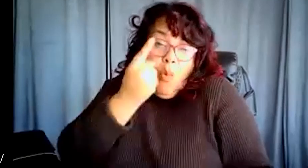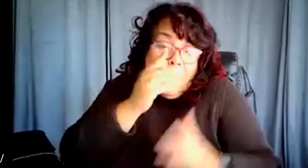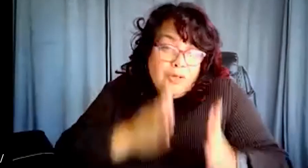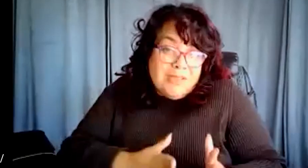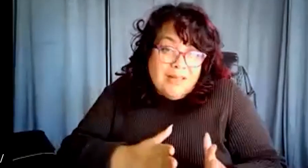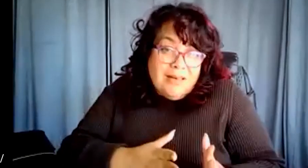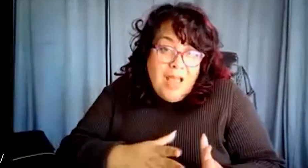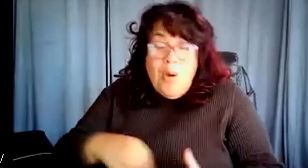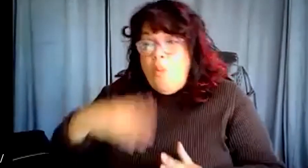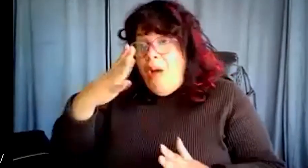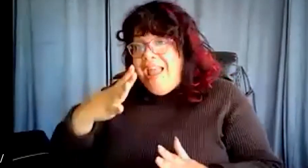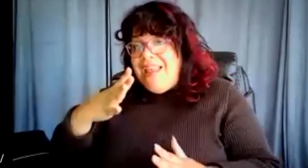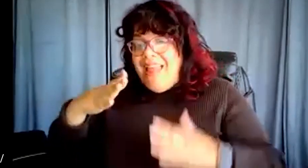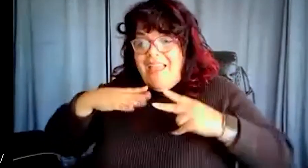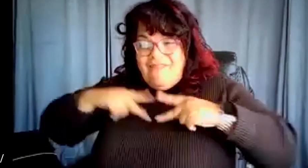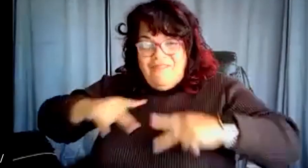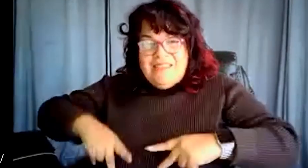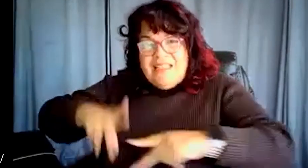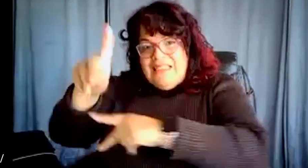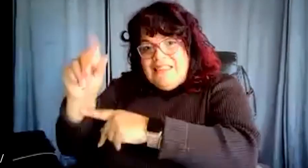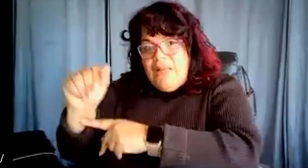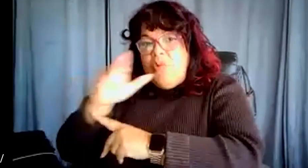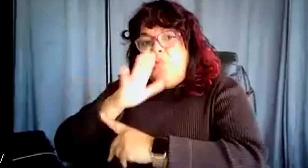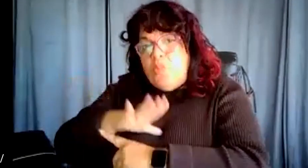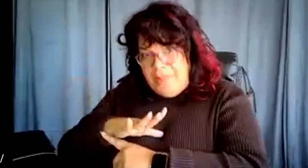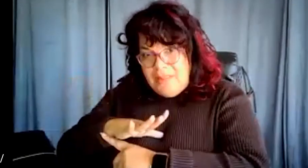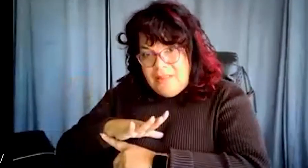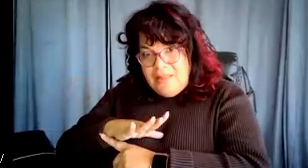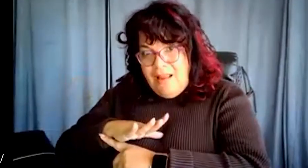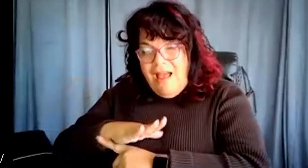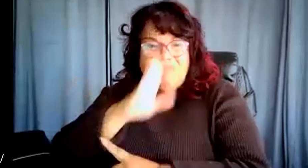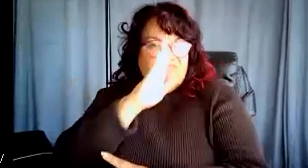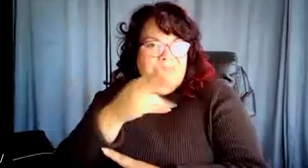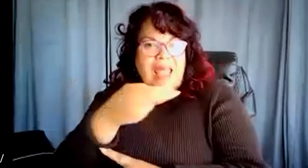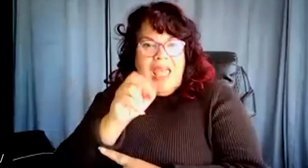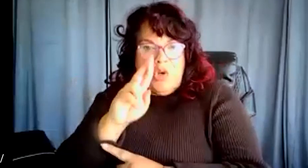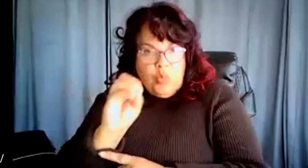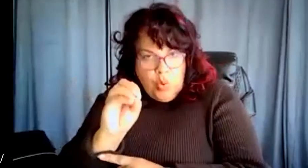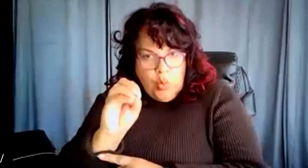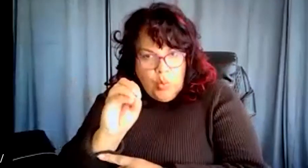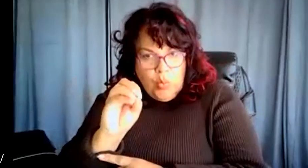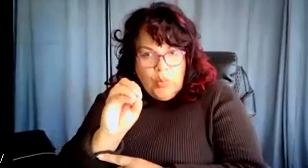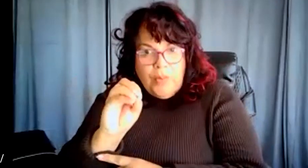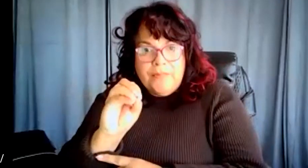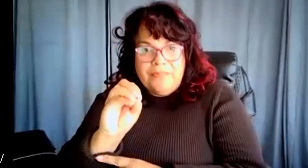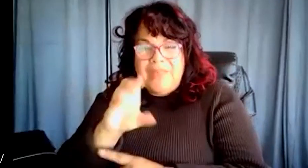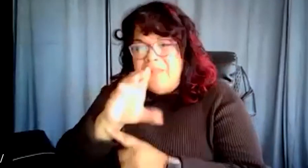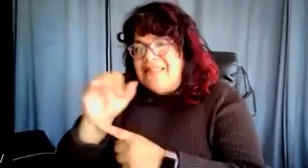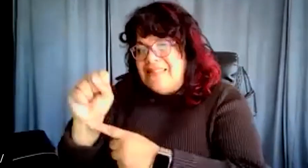I'm a White, physically disabled woman. I am heterosexual, and I am cisgender.